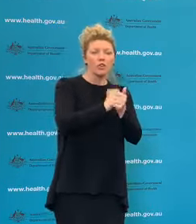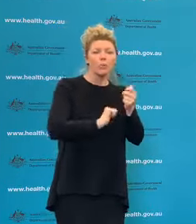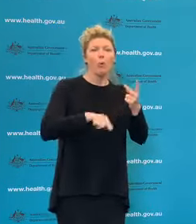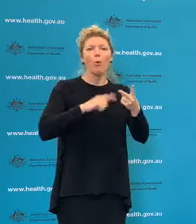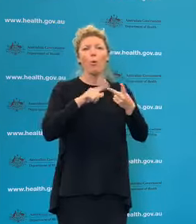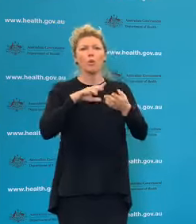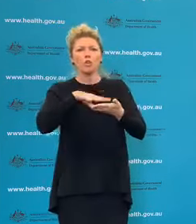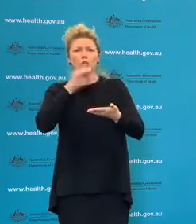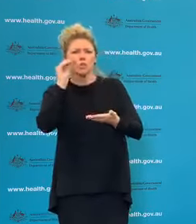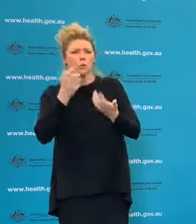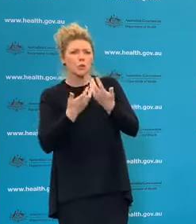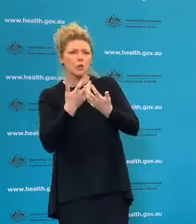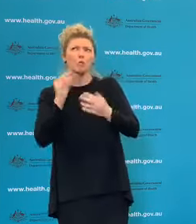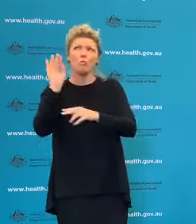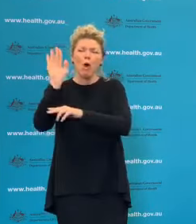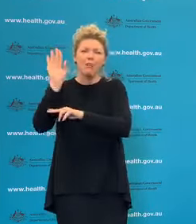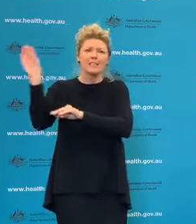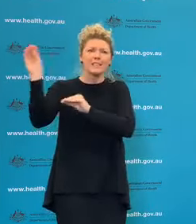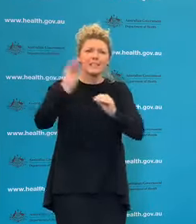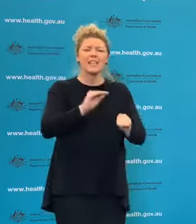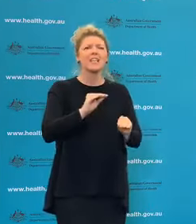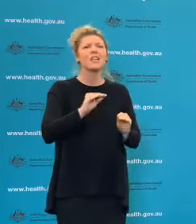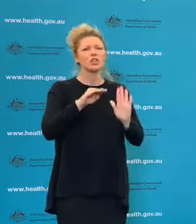back some of the restrictions that we've seen in recent weeks.